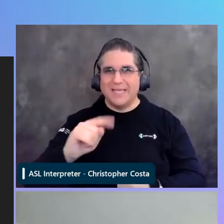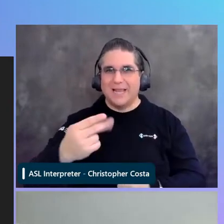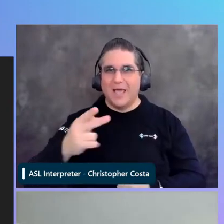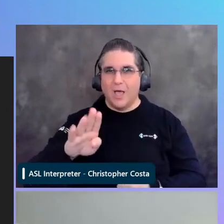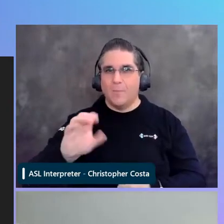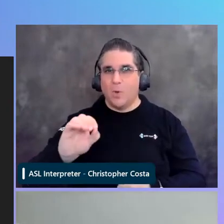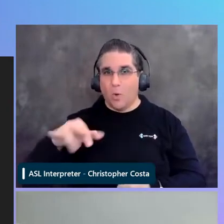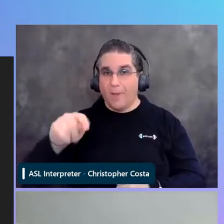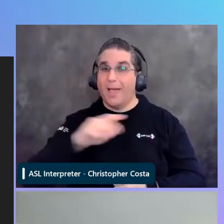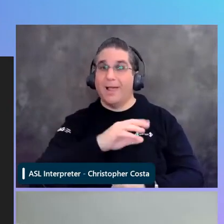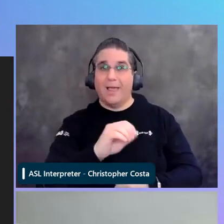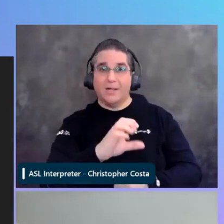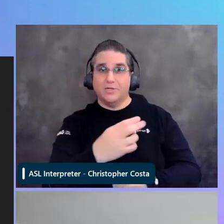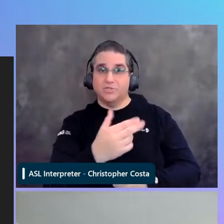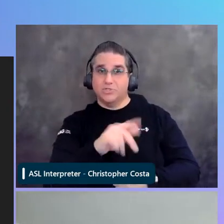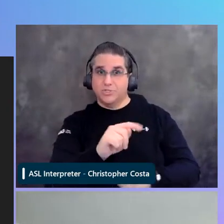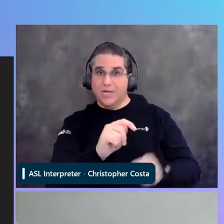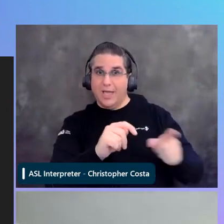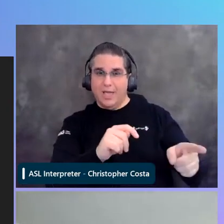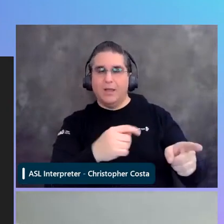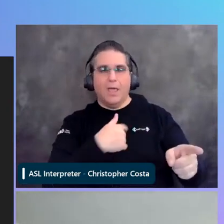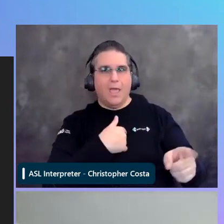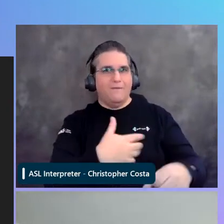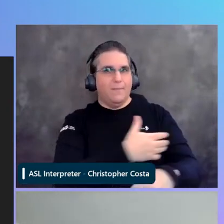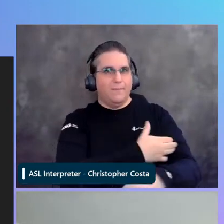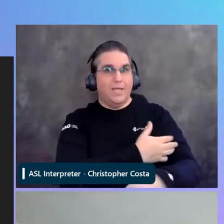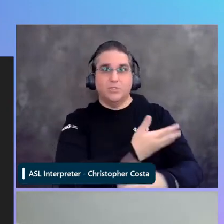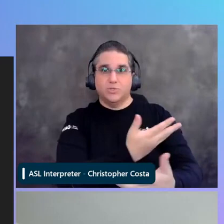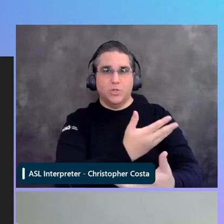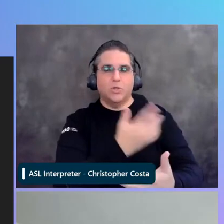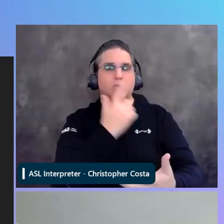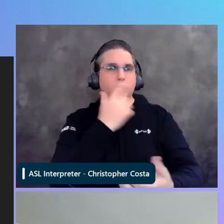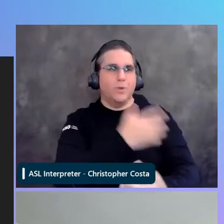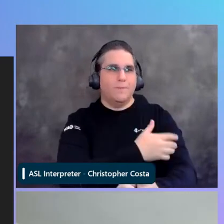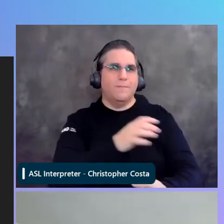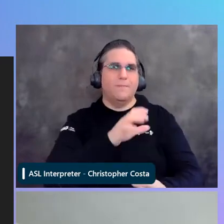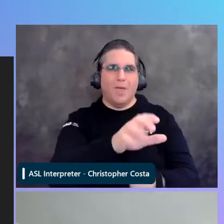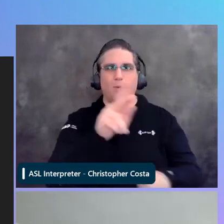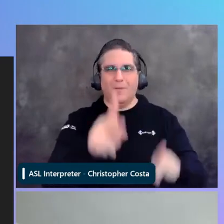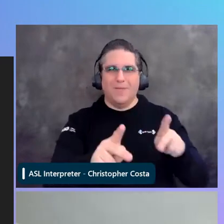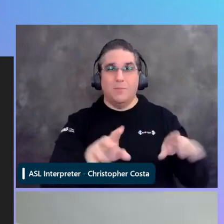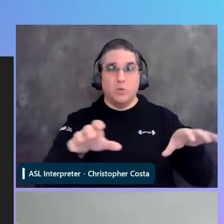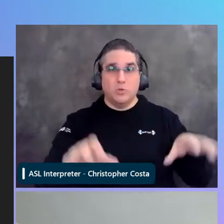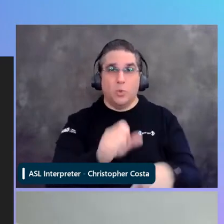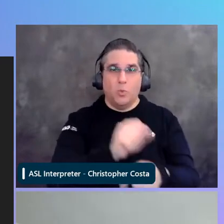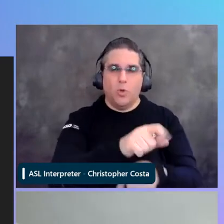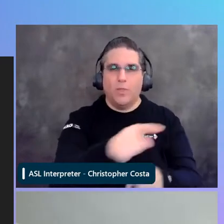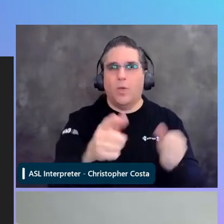GitHub Copilot chat have the potential to empower people to do the work they want to do